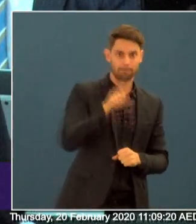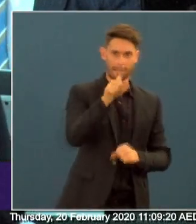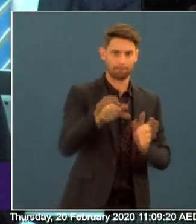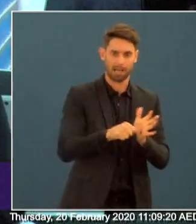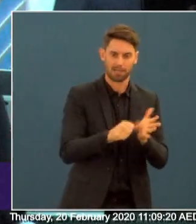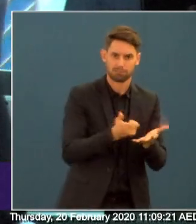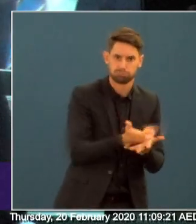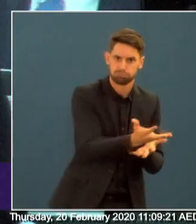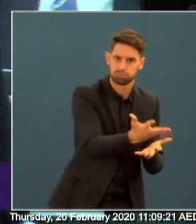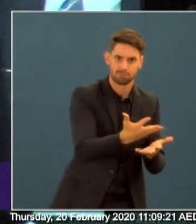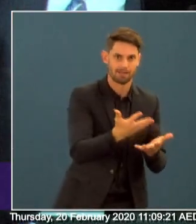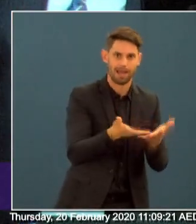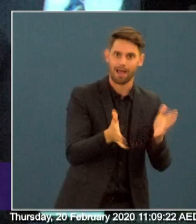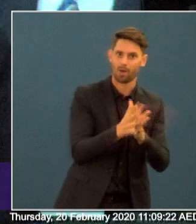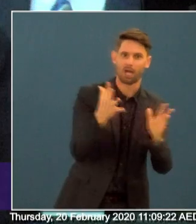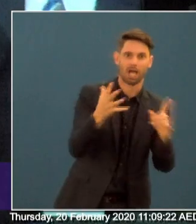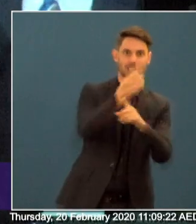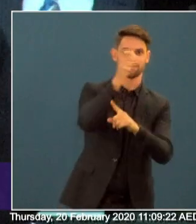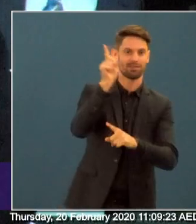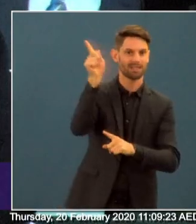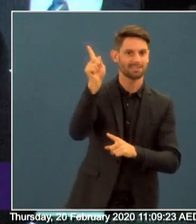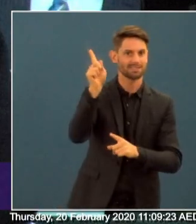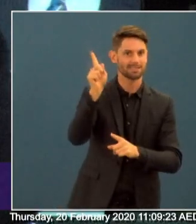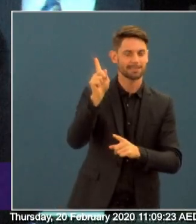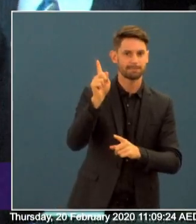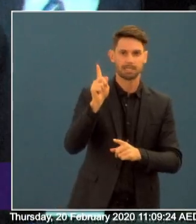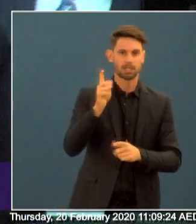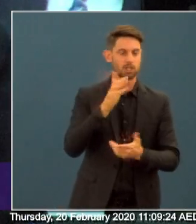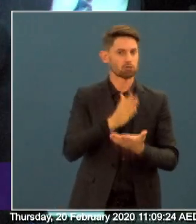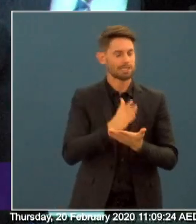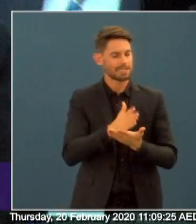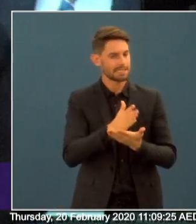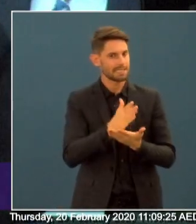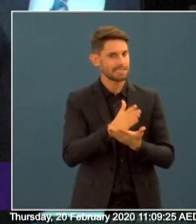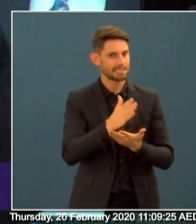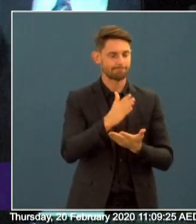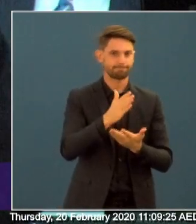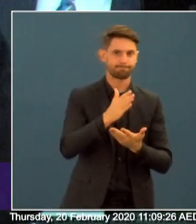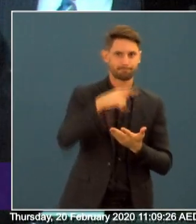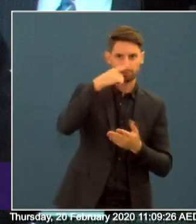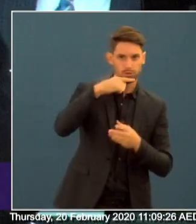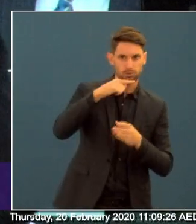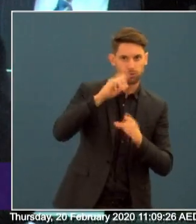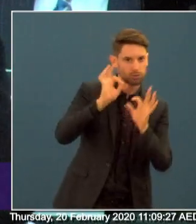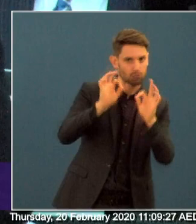if it's put against you that not realising the goal for people with intellectual disability has to take into account